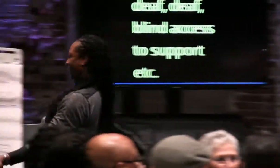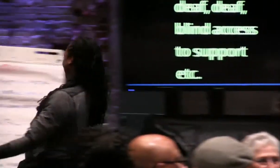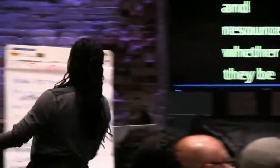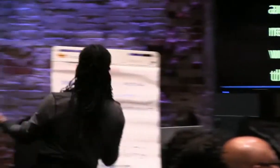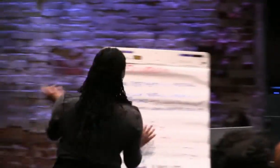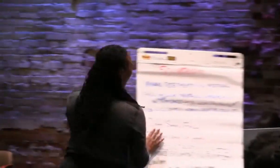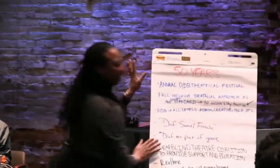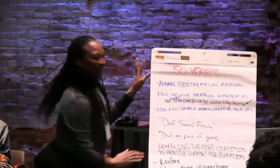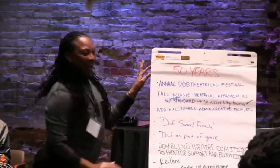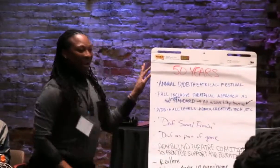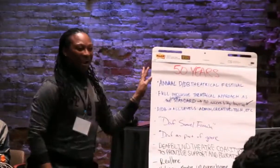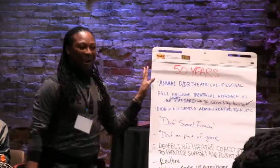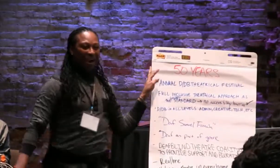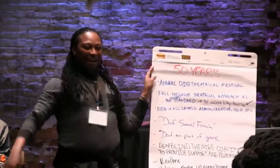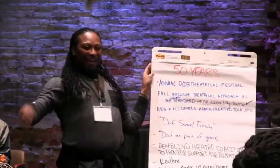Over here.